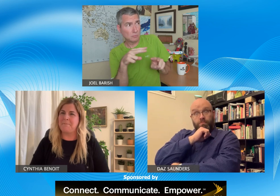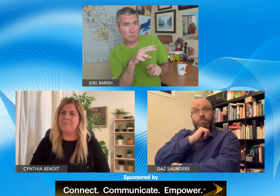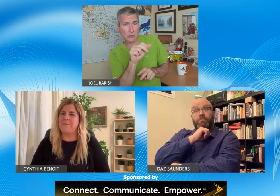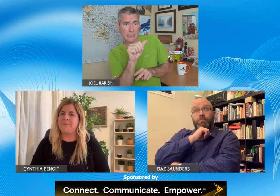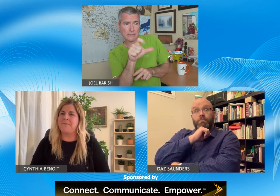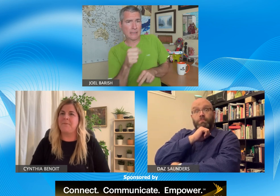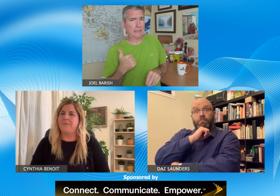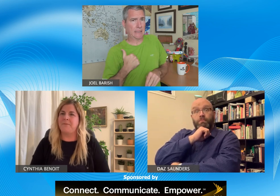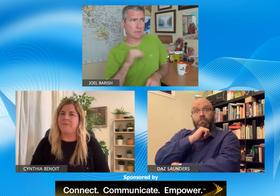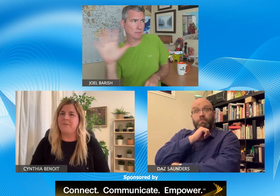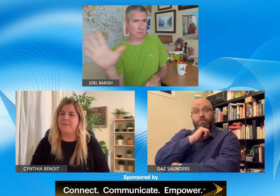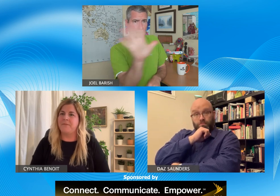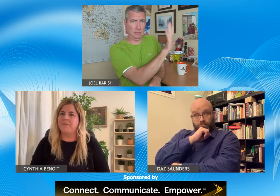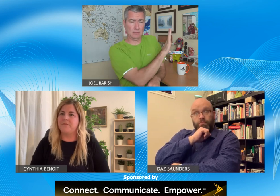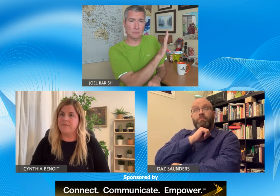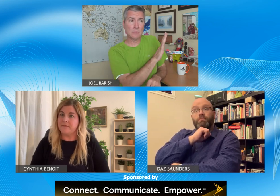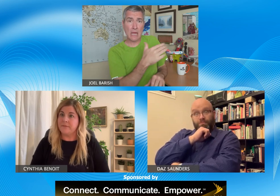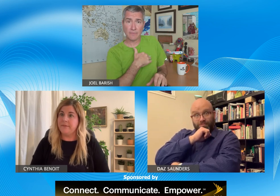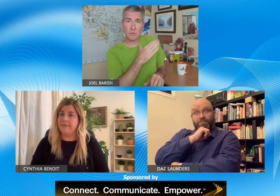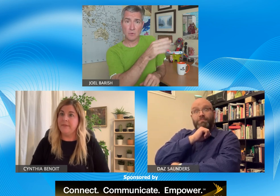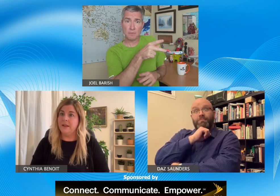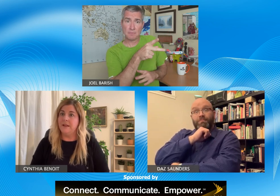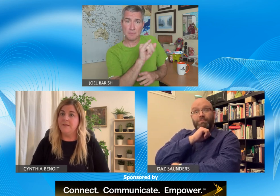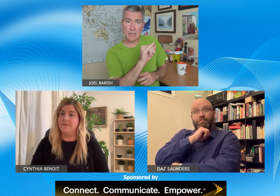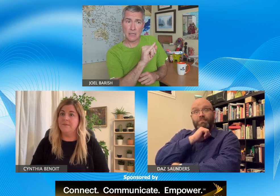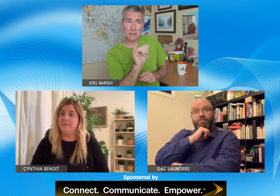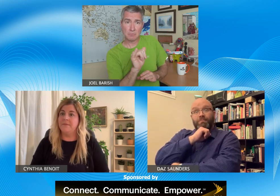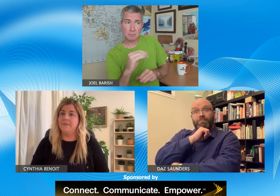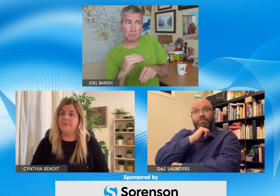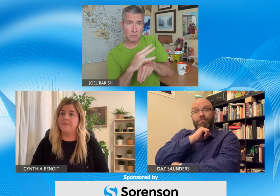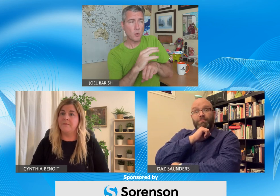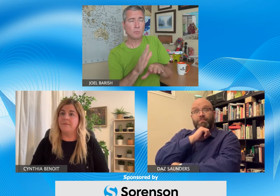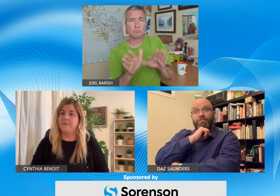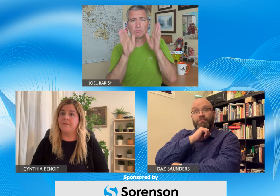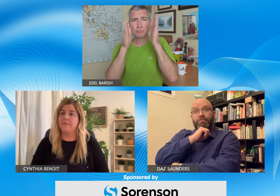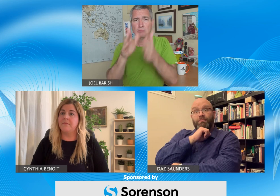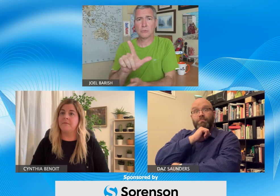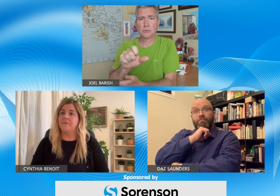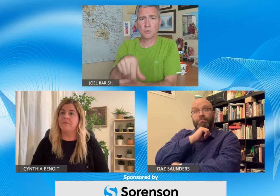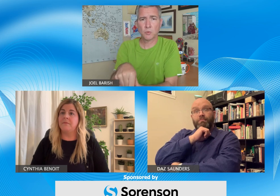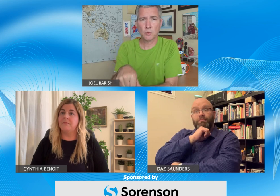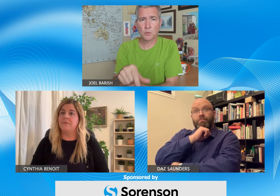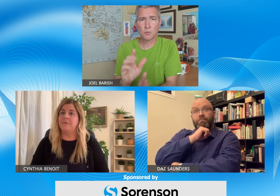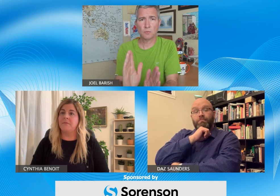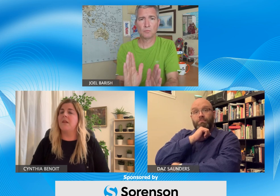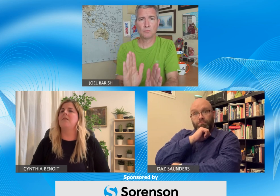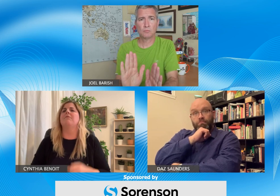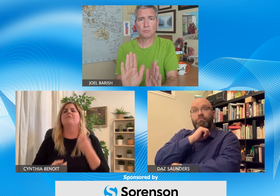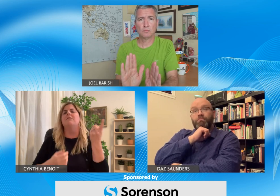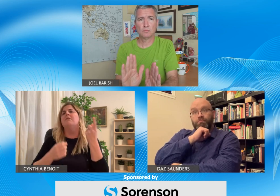in use everywhere else in Canada? Considering they already have their own proficiency interview. Is there some kind of influence?